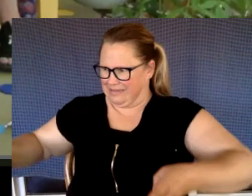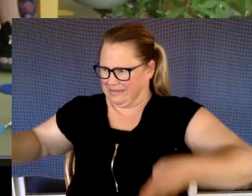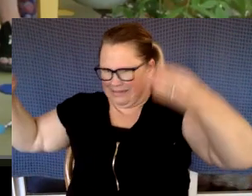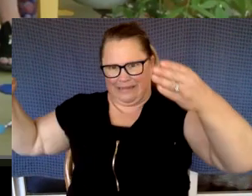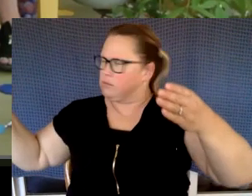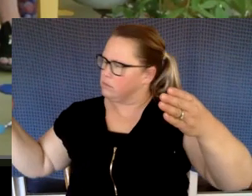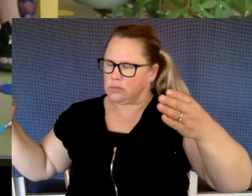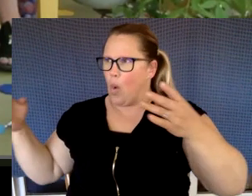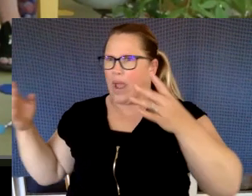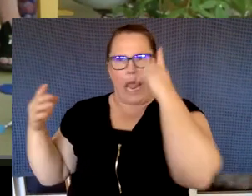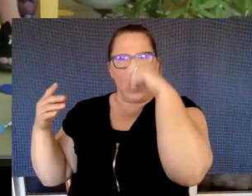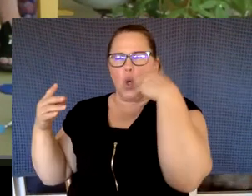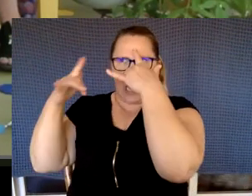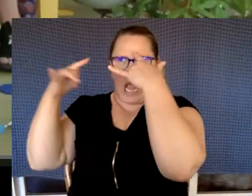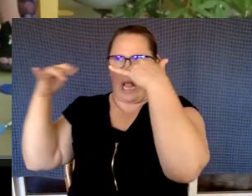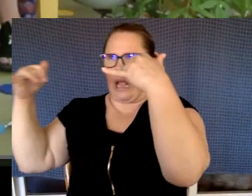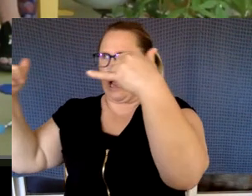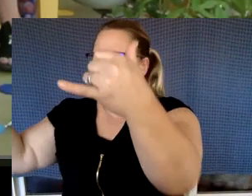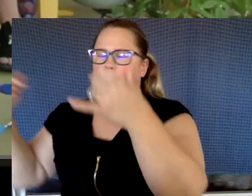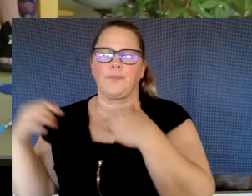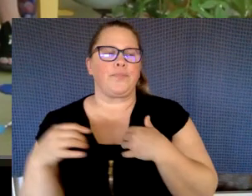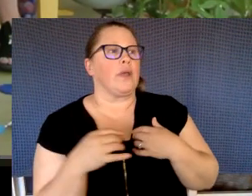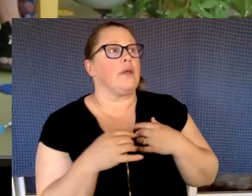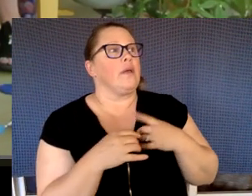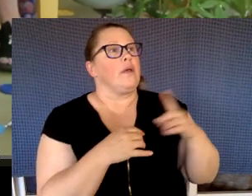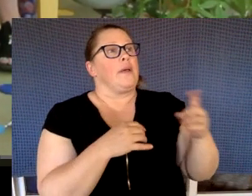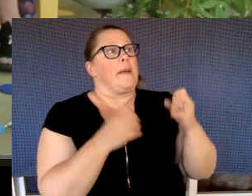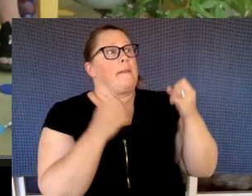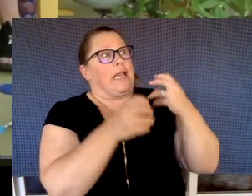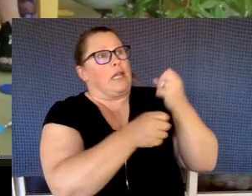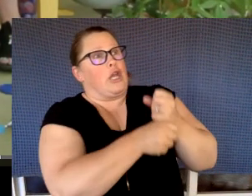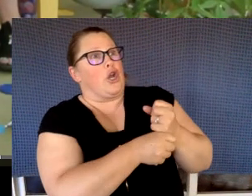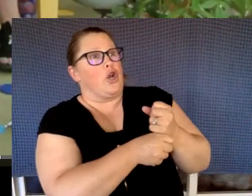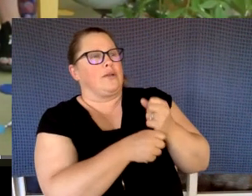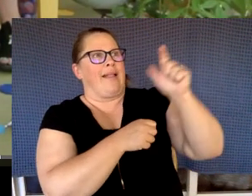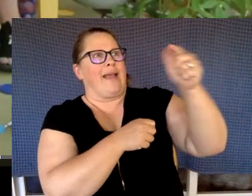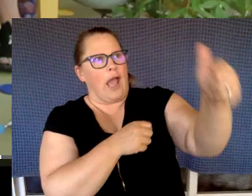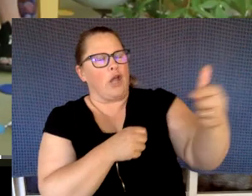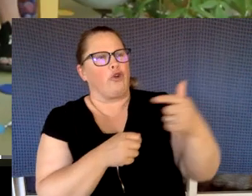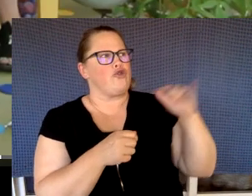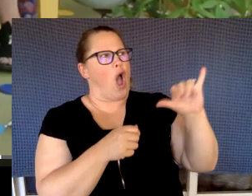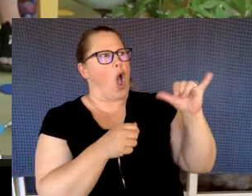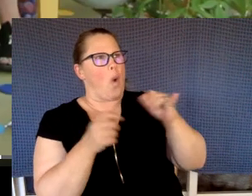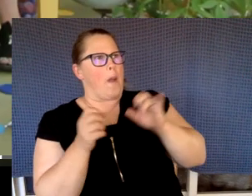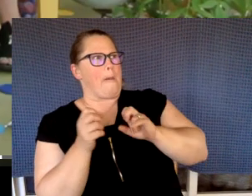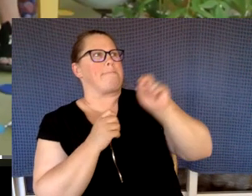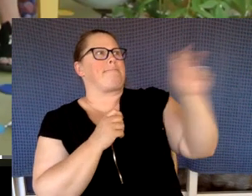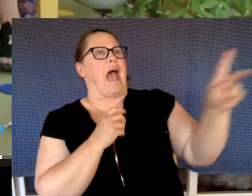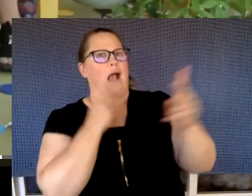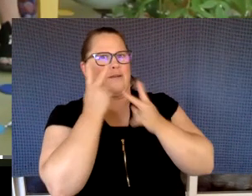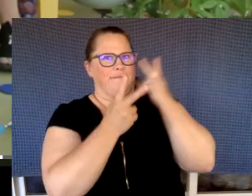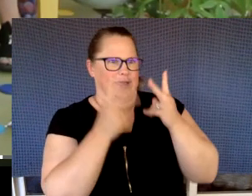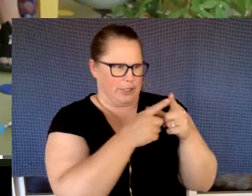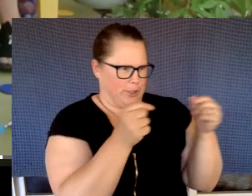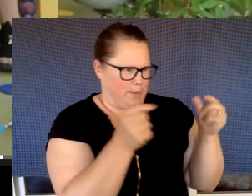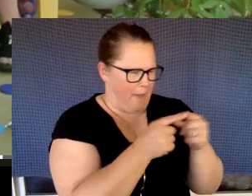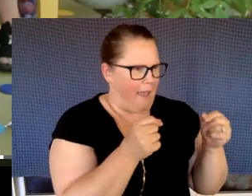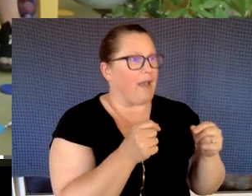Having visited many countries all over the world Yayoi returned to Japan, the country had changed since she lived. And many different artists